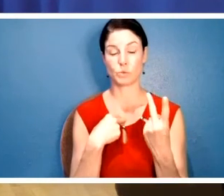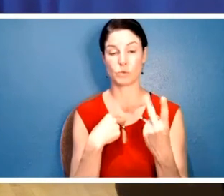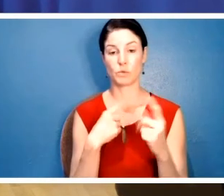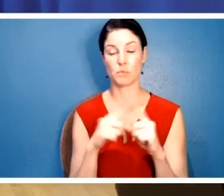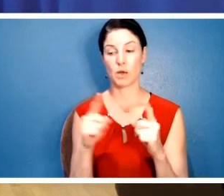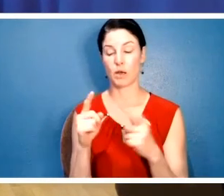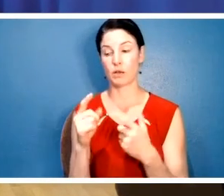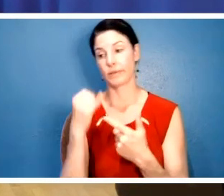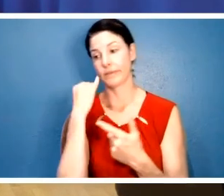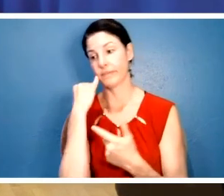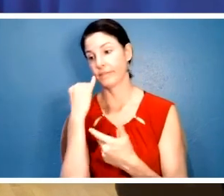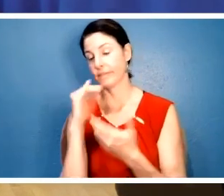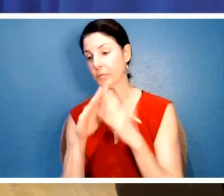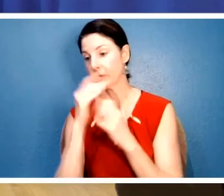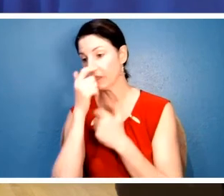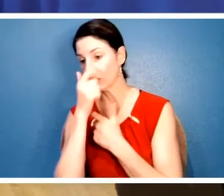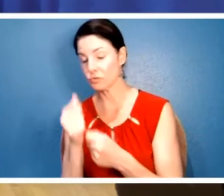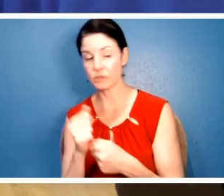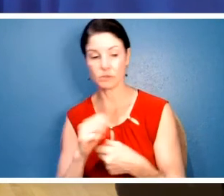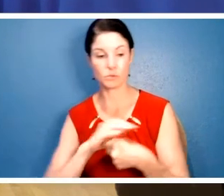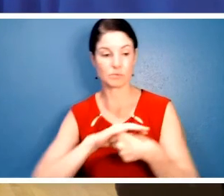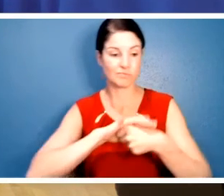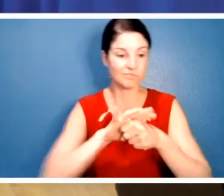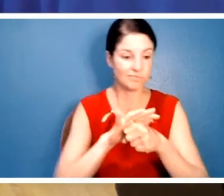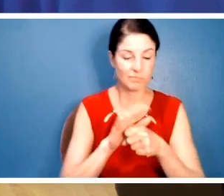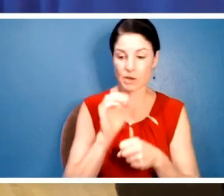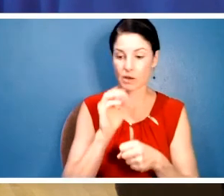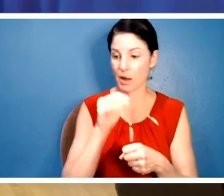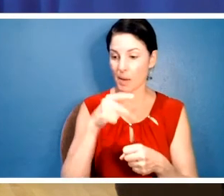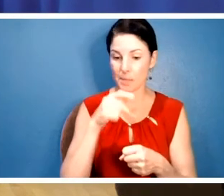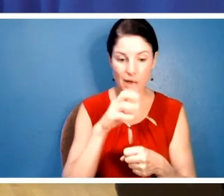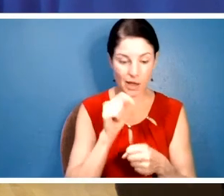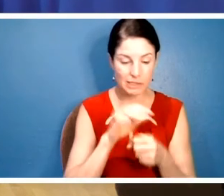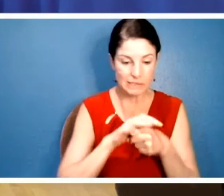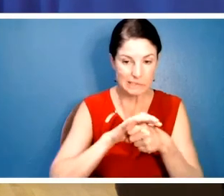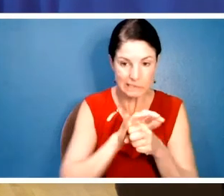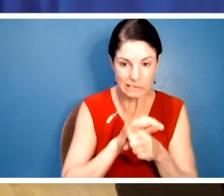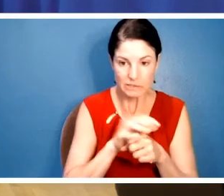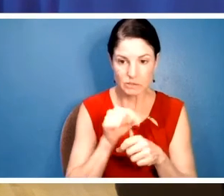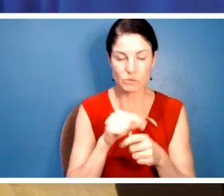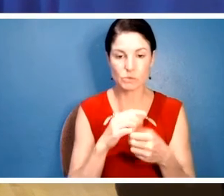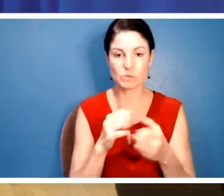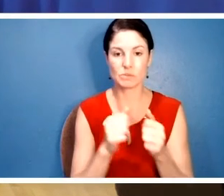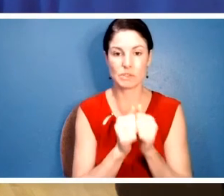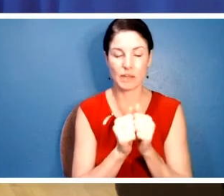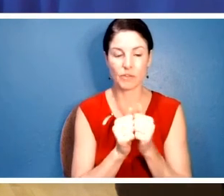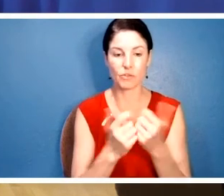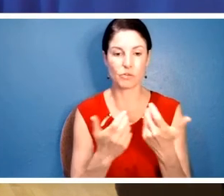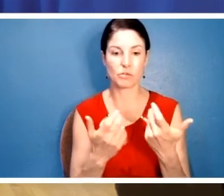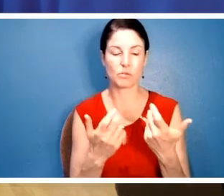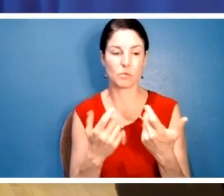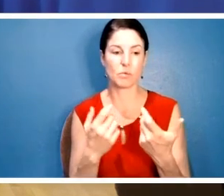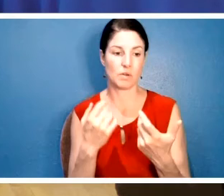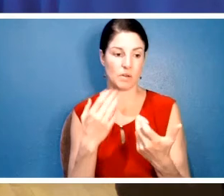interest or you know compactness to keep it together and there's enough reasoning for that then then we'll definitely want to make sure we look at that.